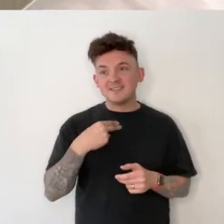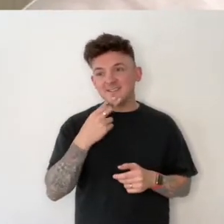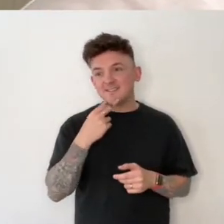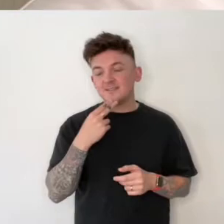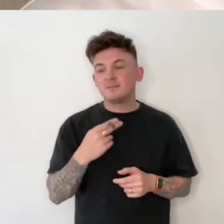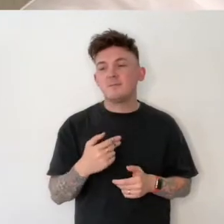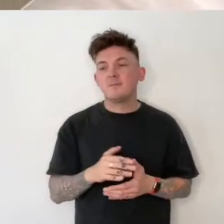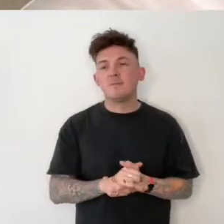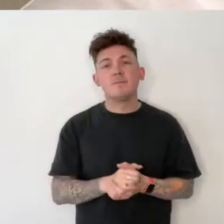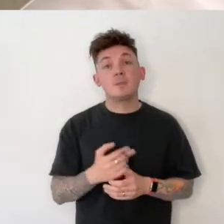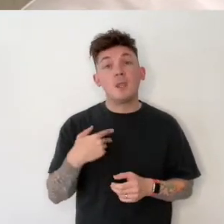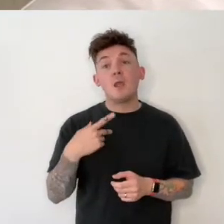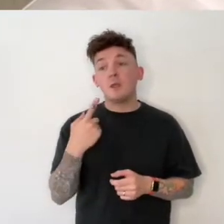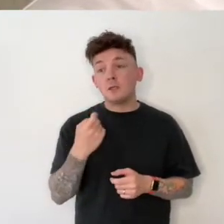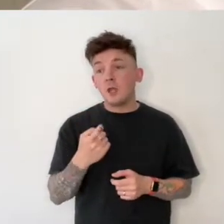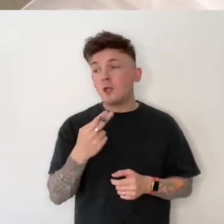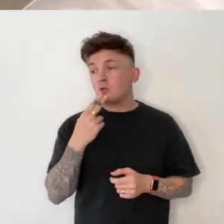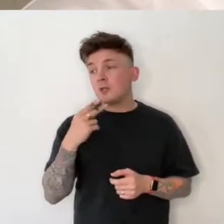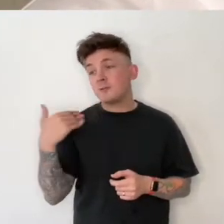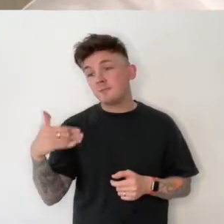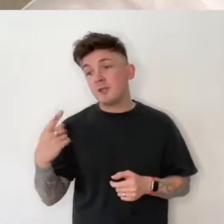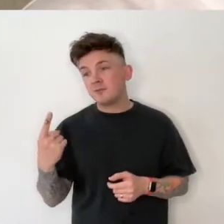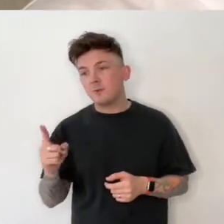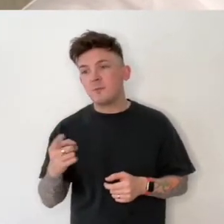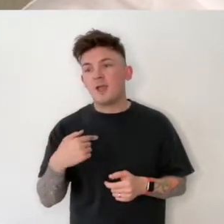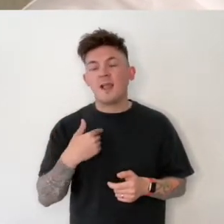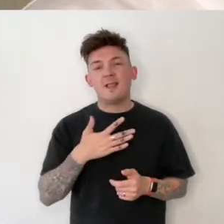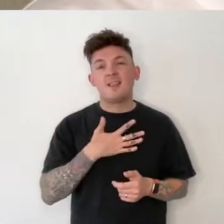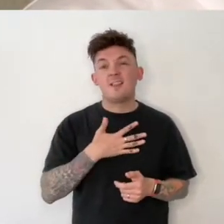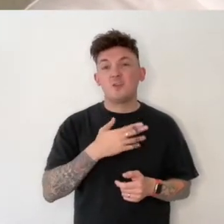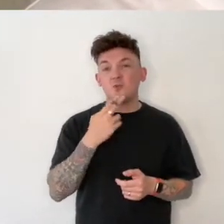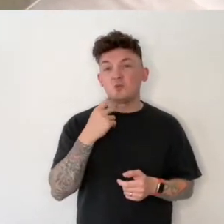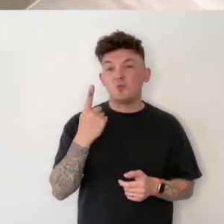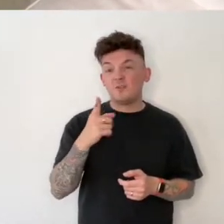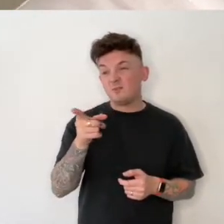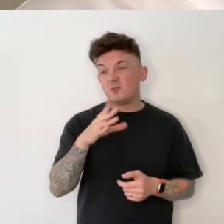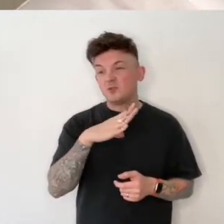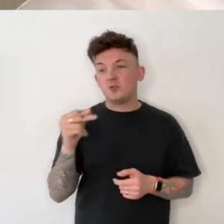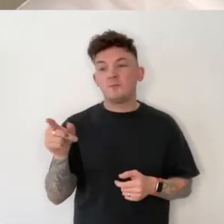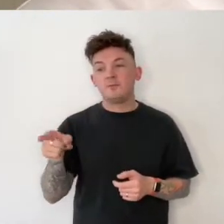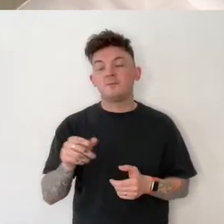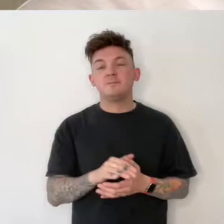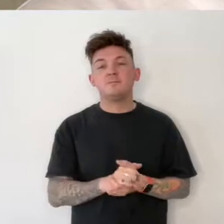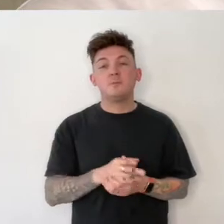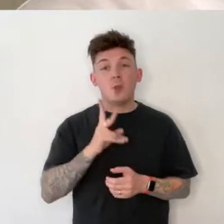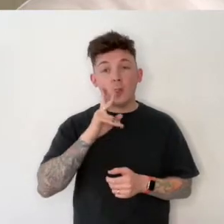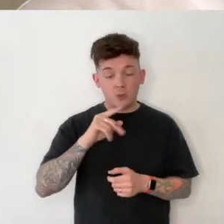a very expensive brand but i tend to use one from the supermarket. looking down to do my